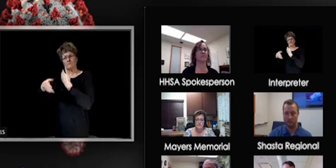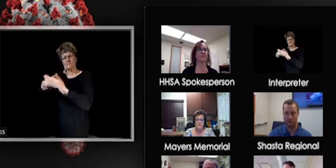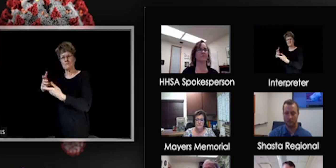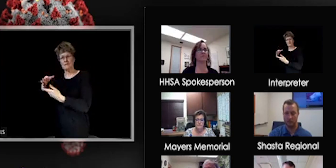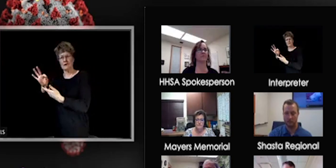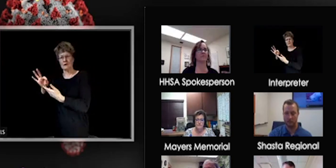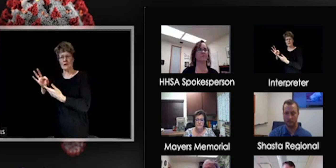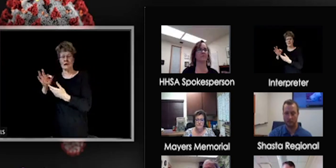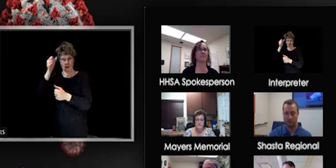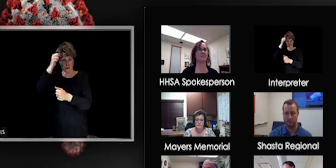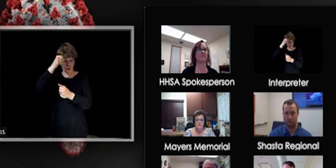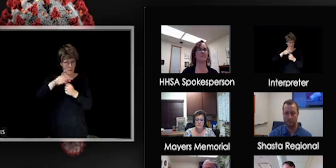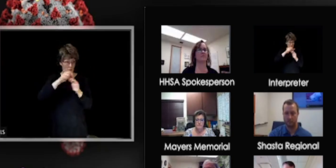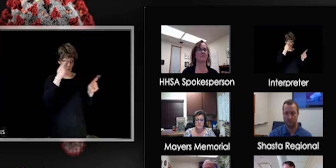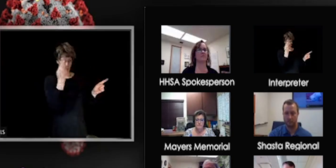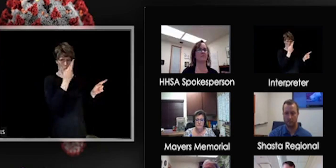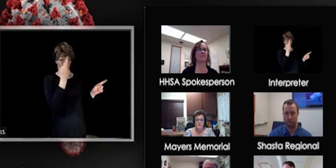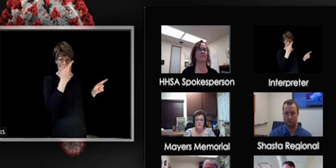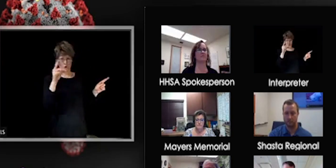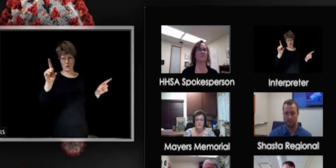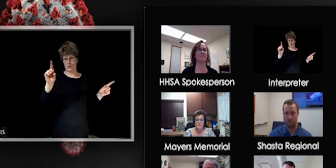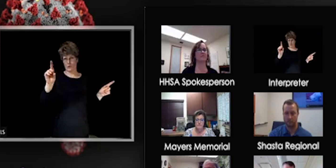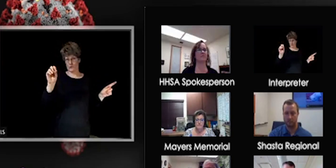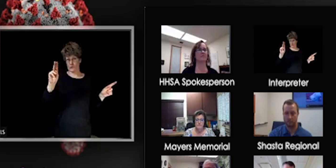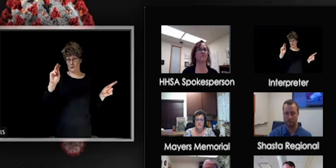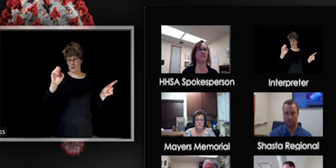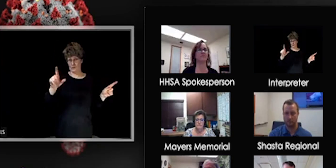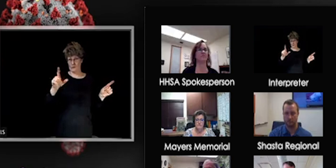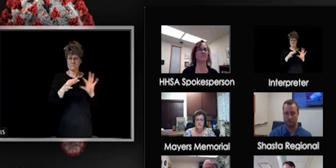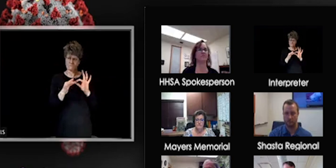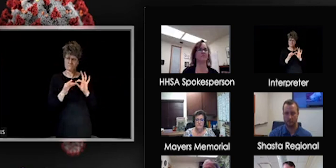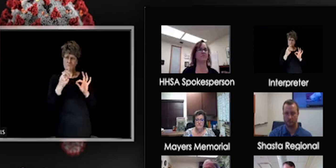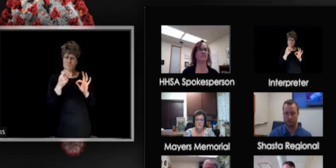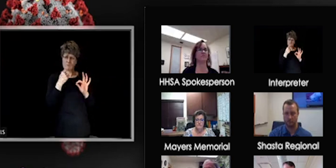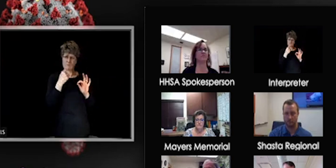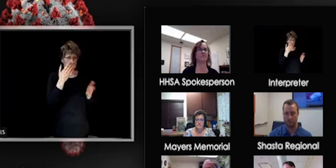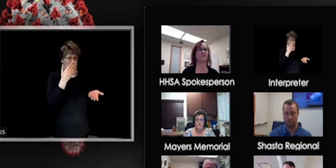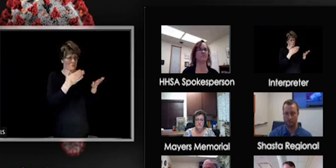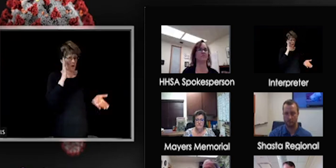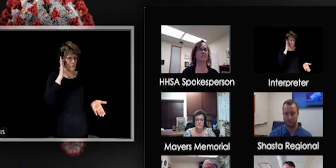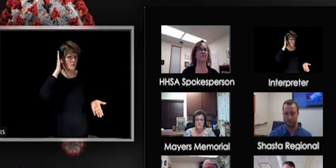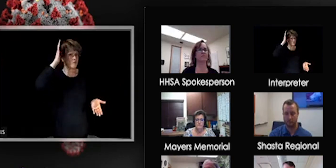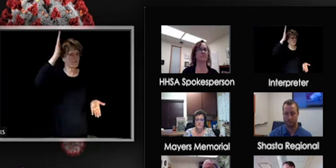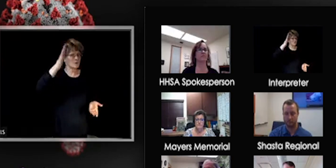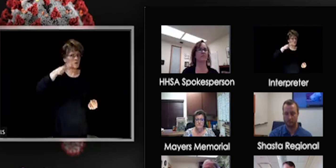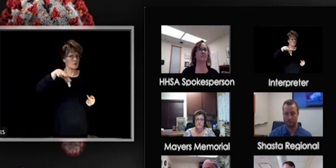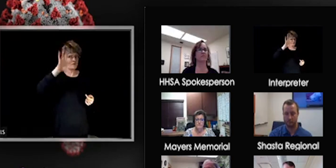things, that maybe some asymptomatic people who attended, we don’t know if somebody